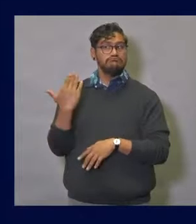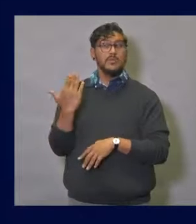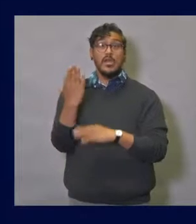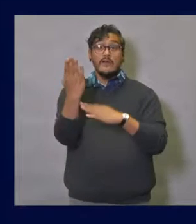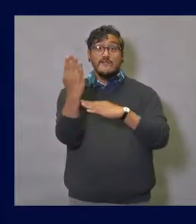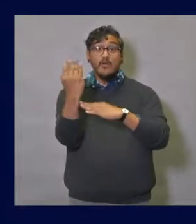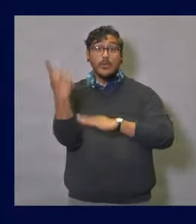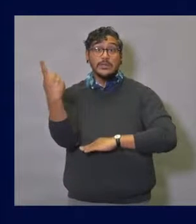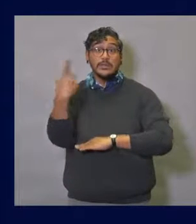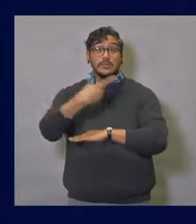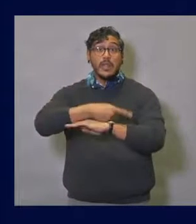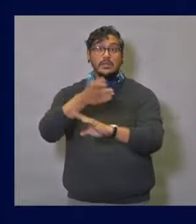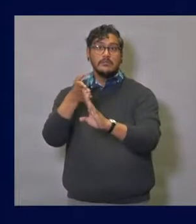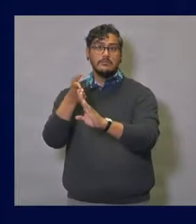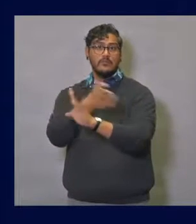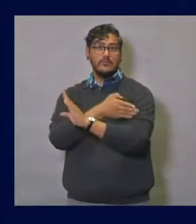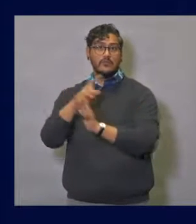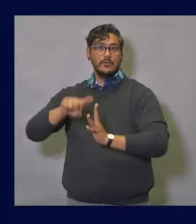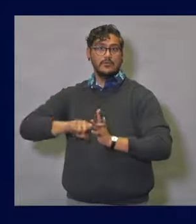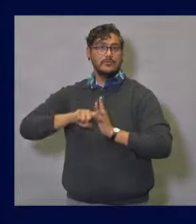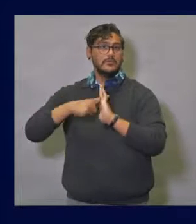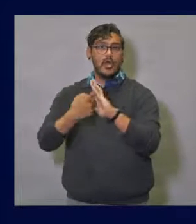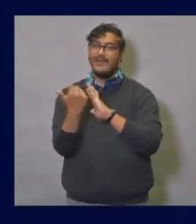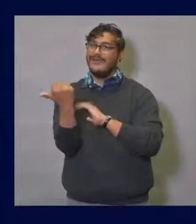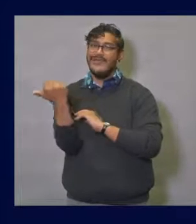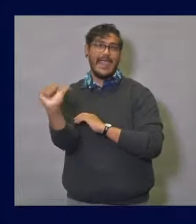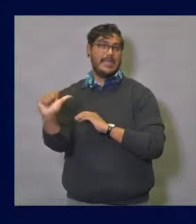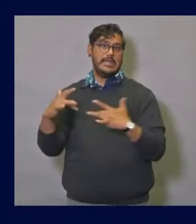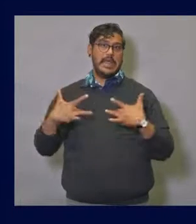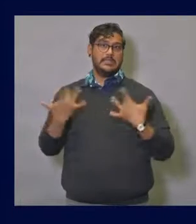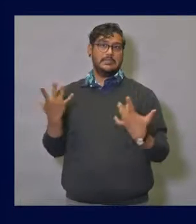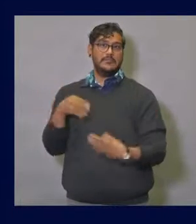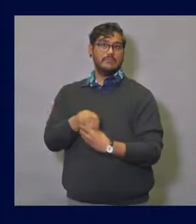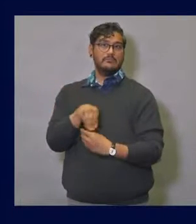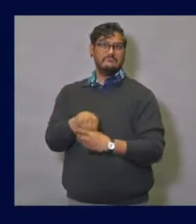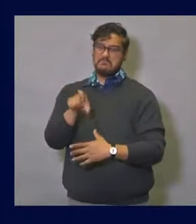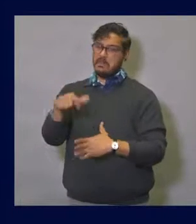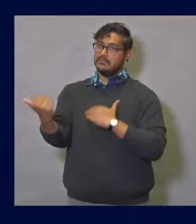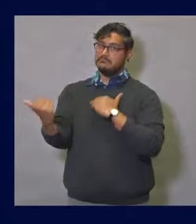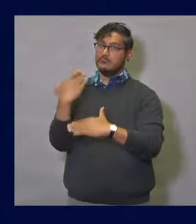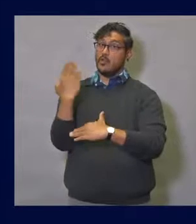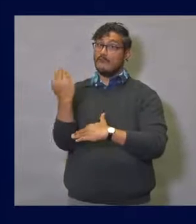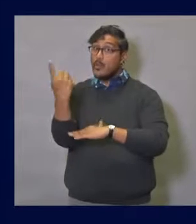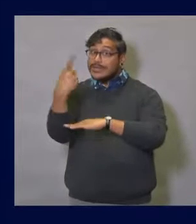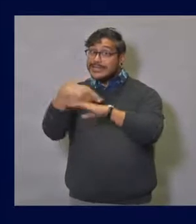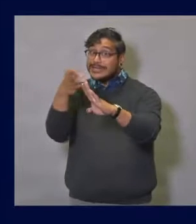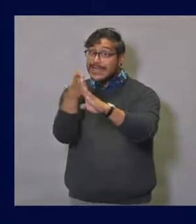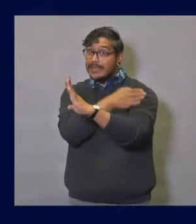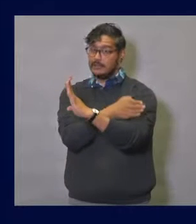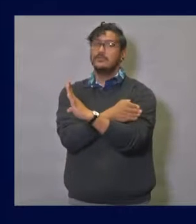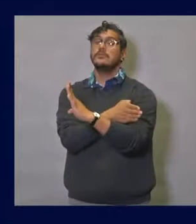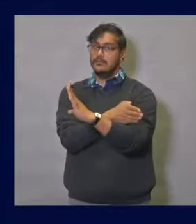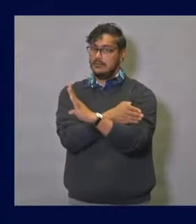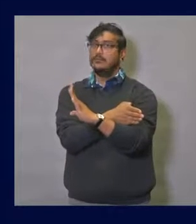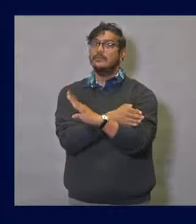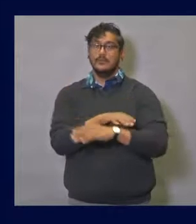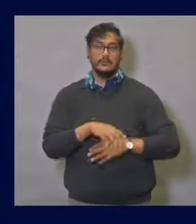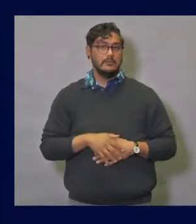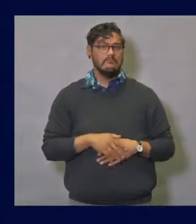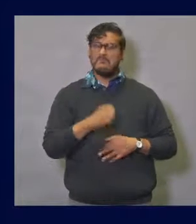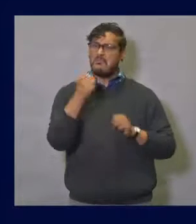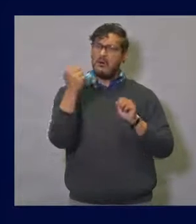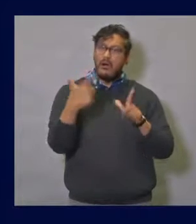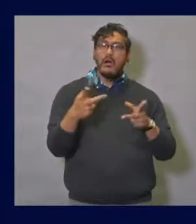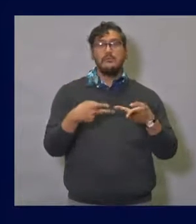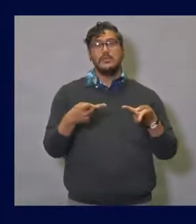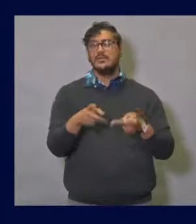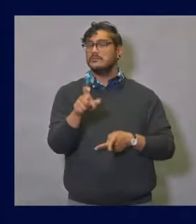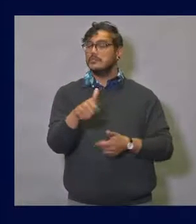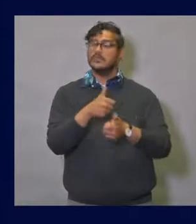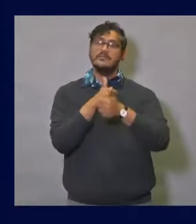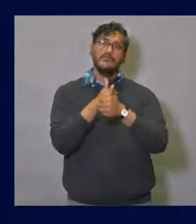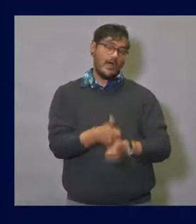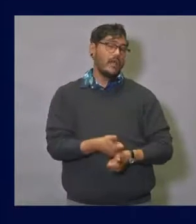WITH US, 14 DAYS PRIOR TO